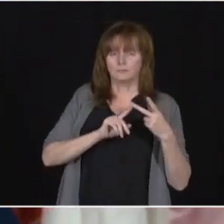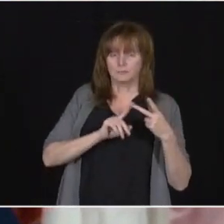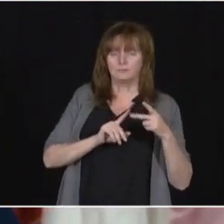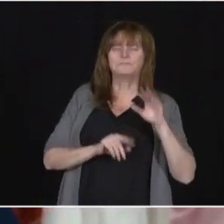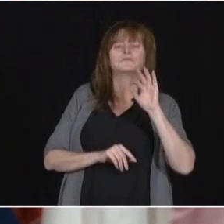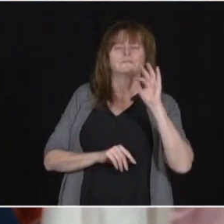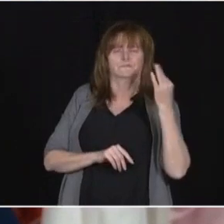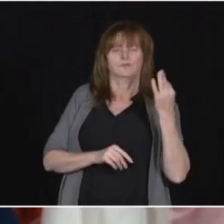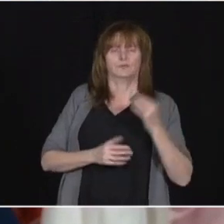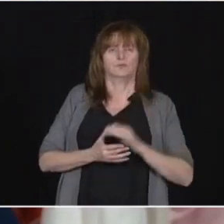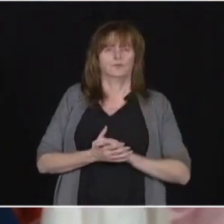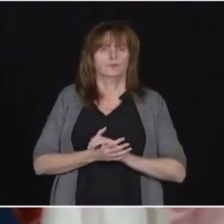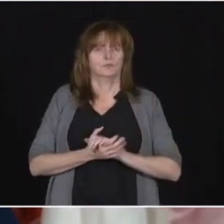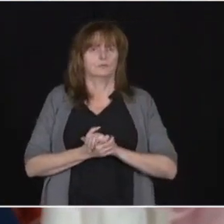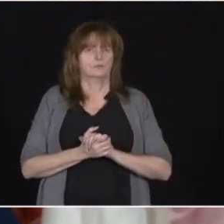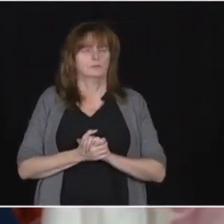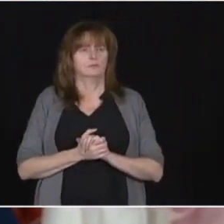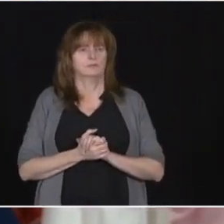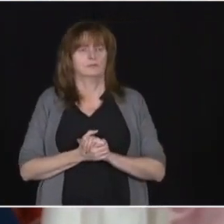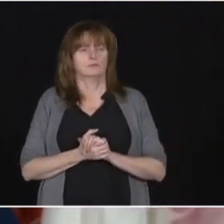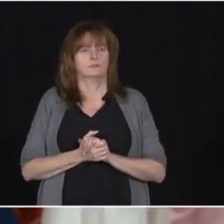(Speaks French)